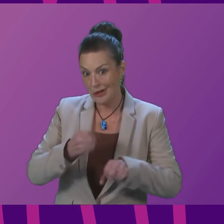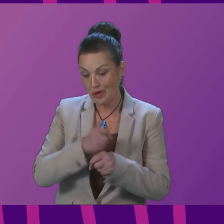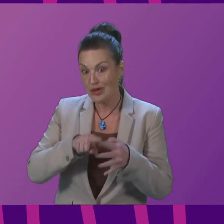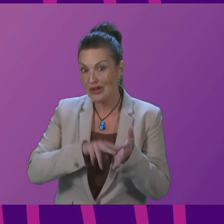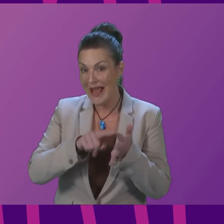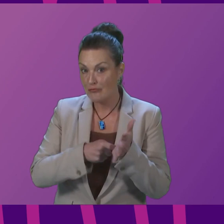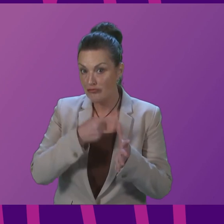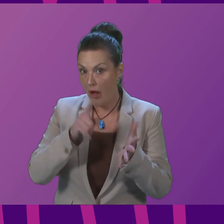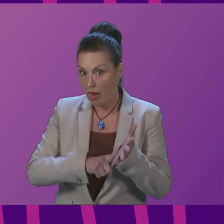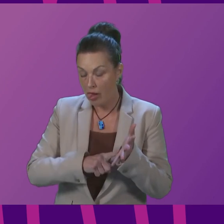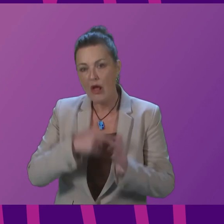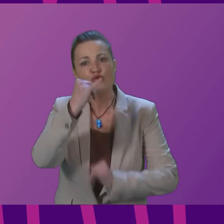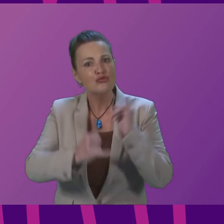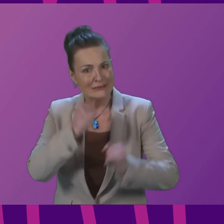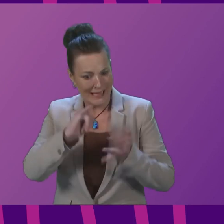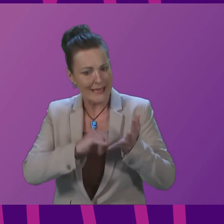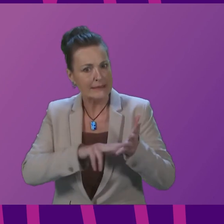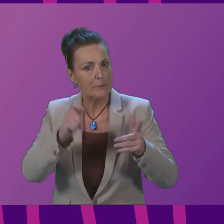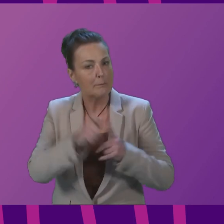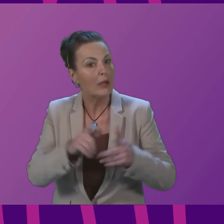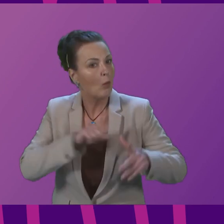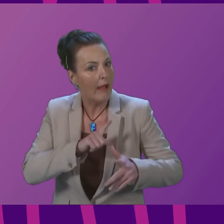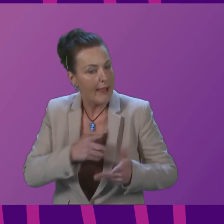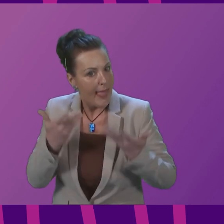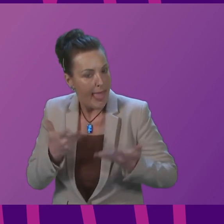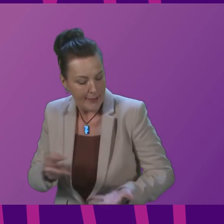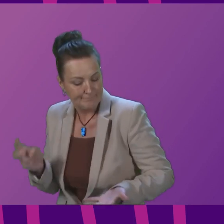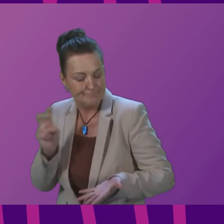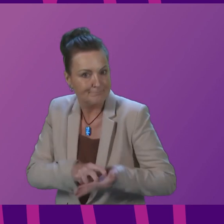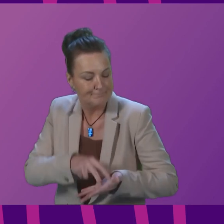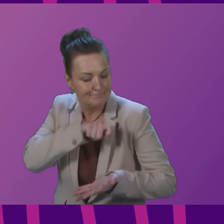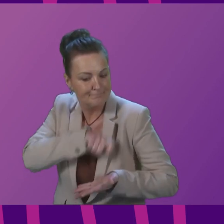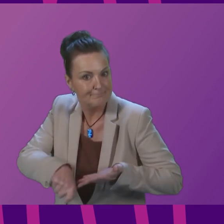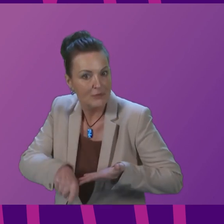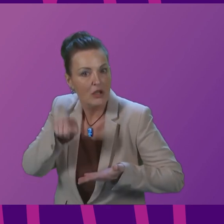record the crucial decision to go ahead with ferry contracts that have, so far, cost the